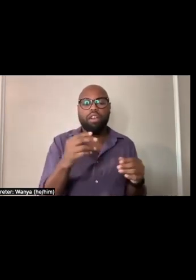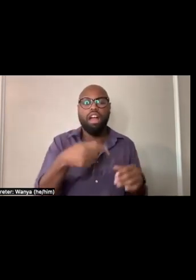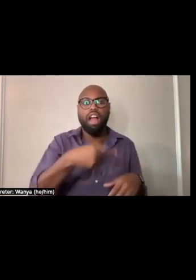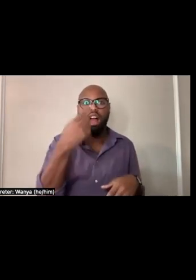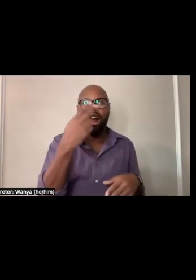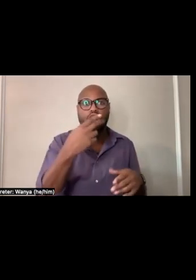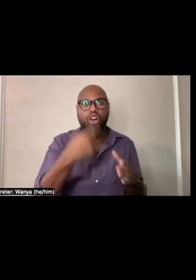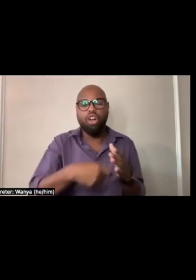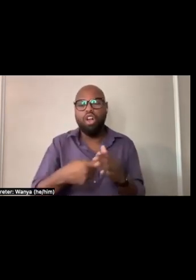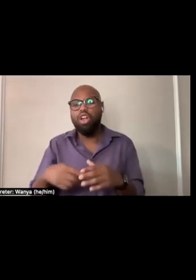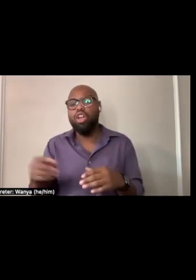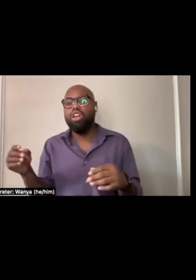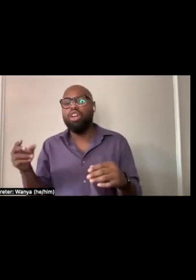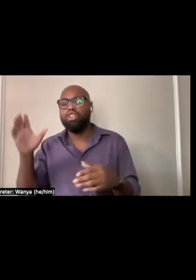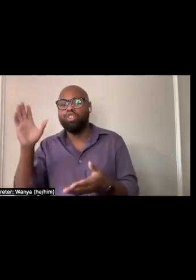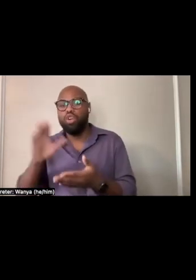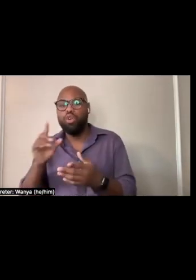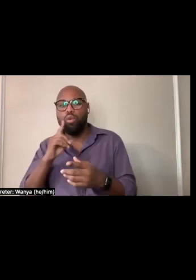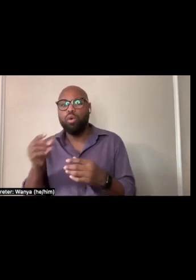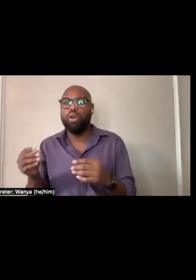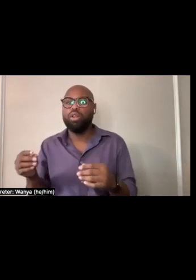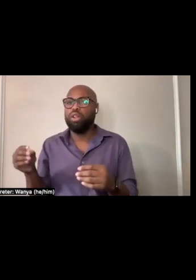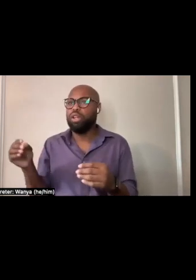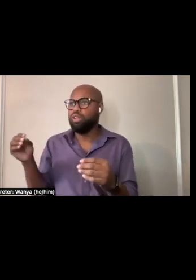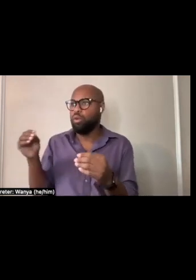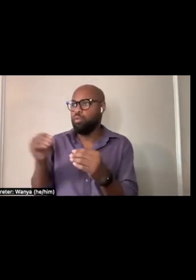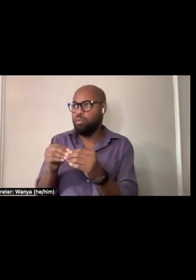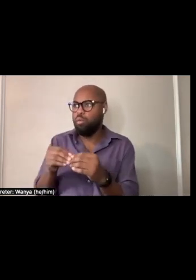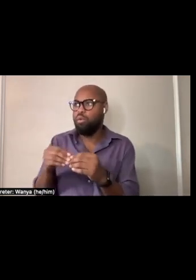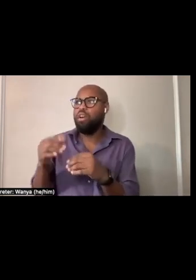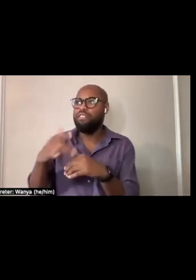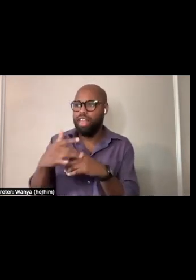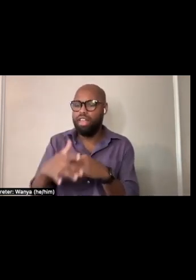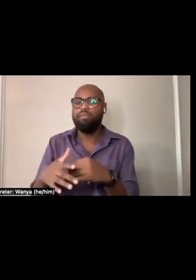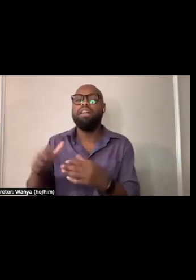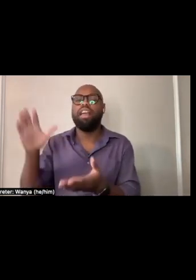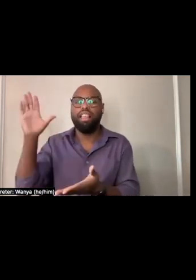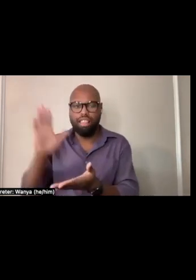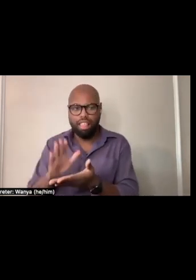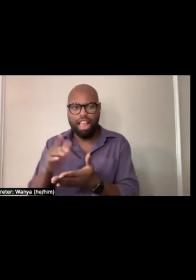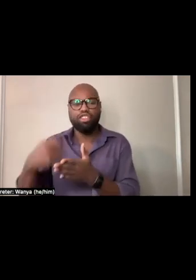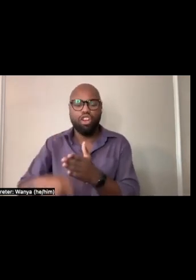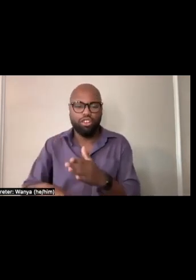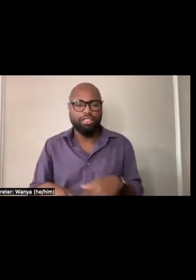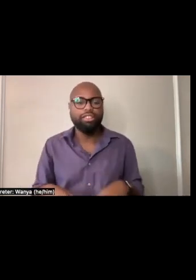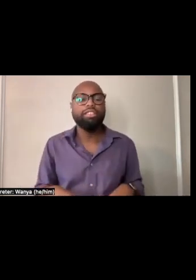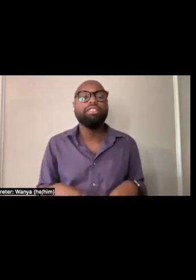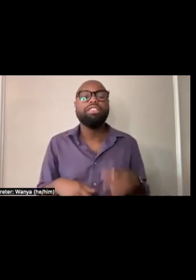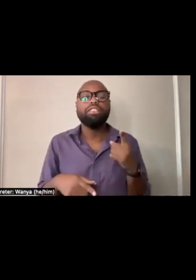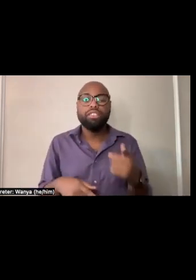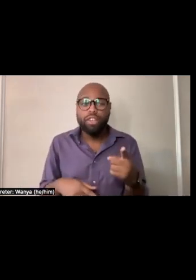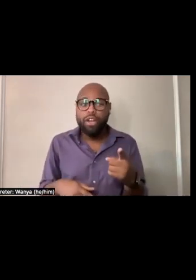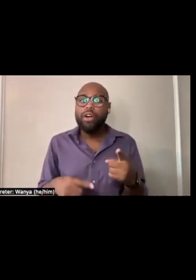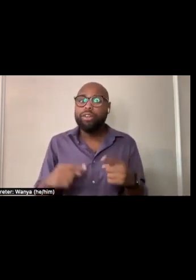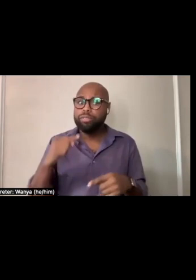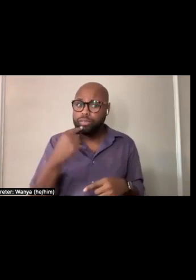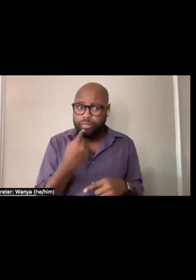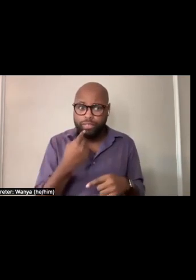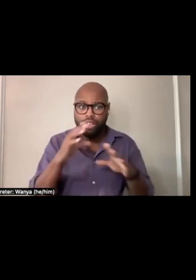Next slide, please. So severe housing shortages that leave low-income people really